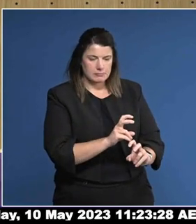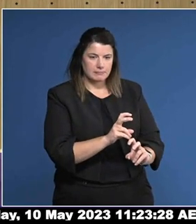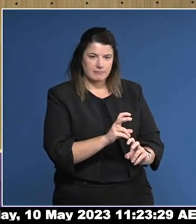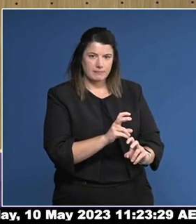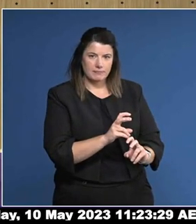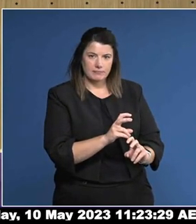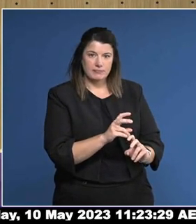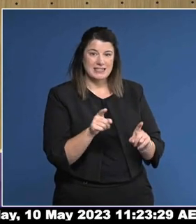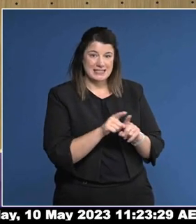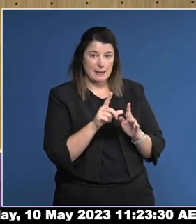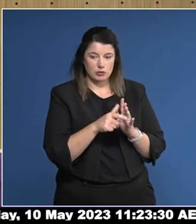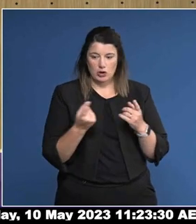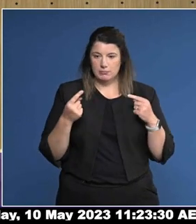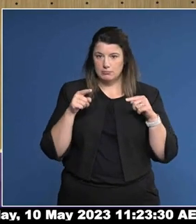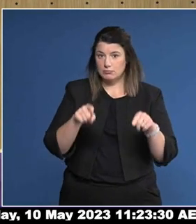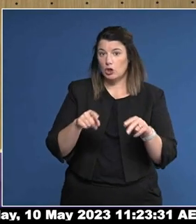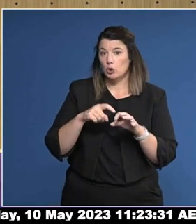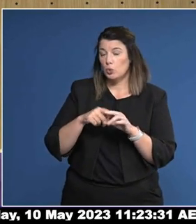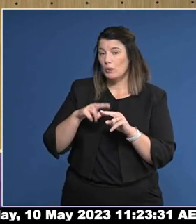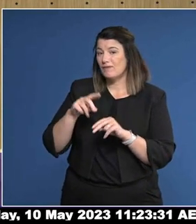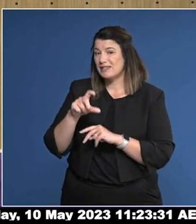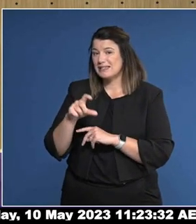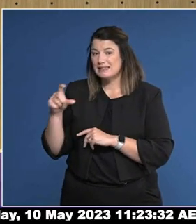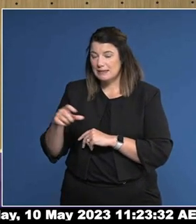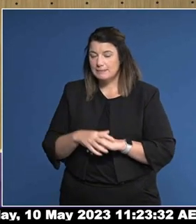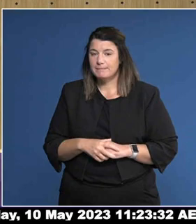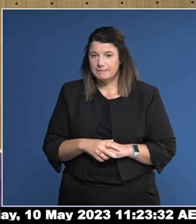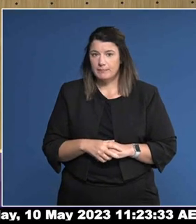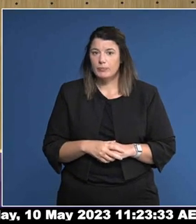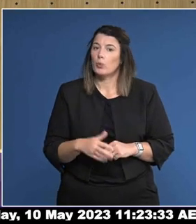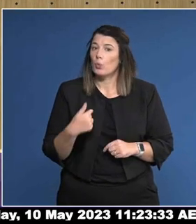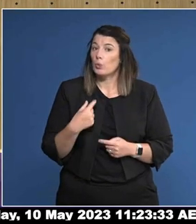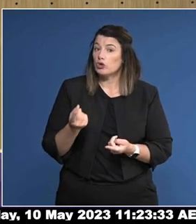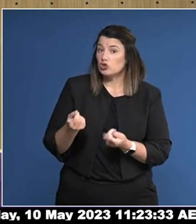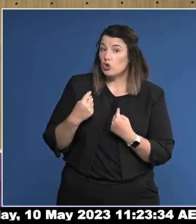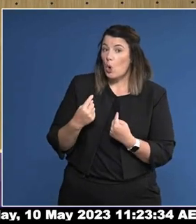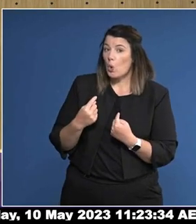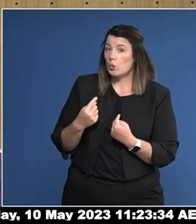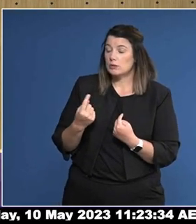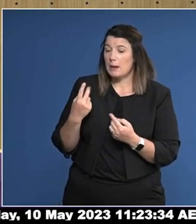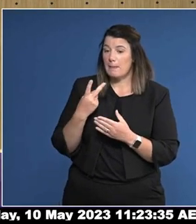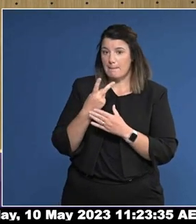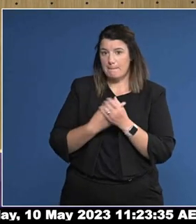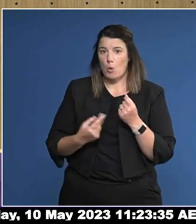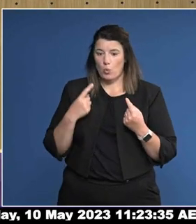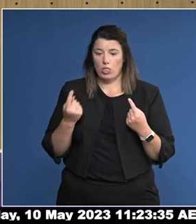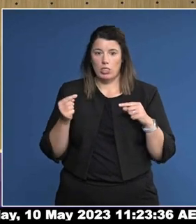investigation? MS STEVENSON: Yes, we were advised that there would be a further review enacting the new powers in regards to that matter.